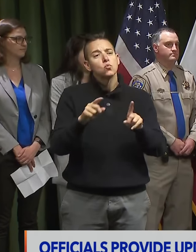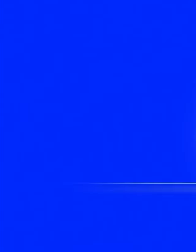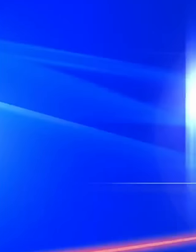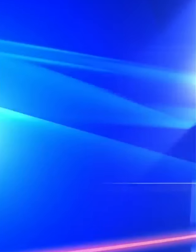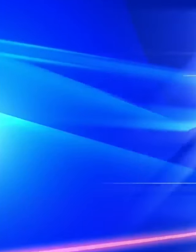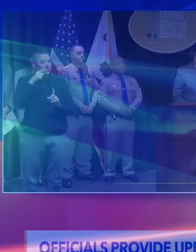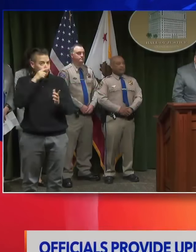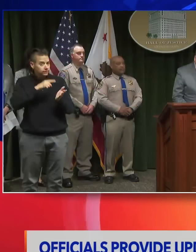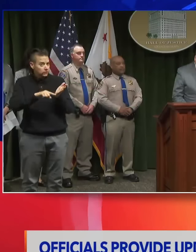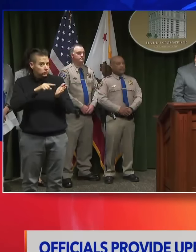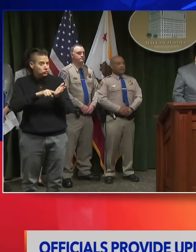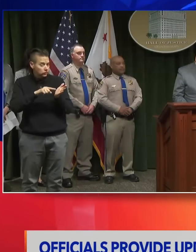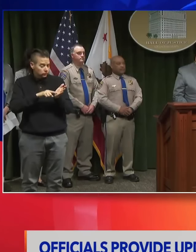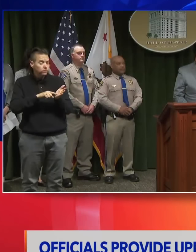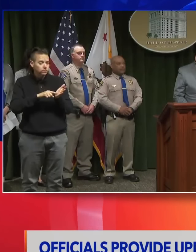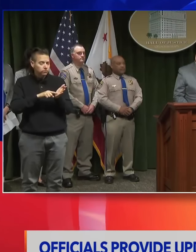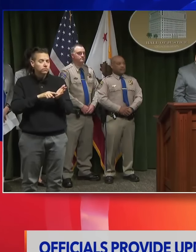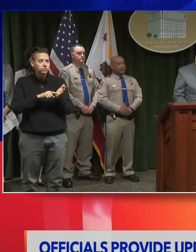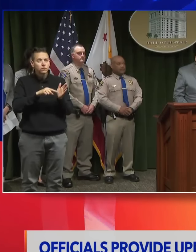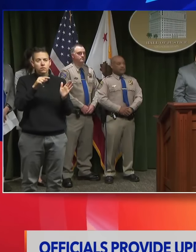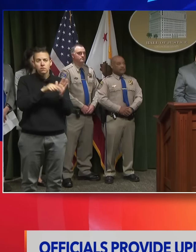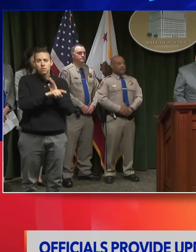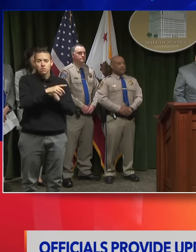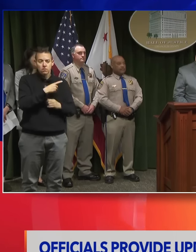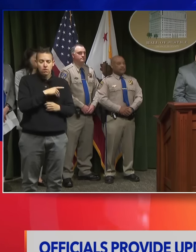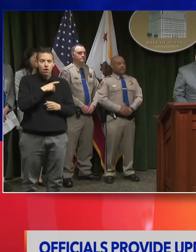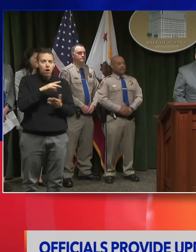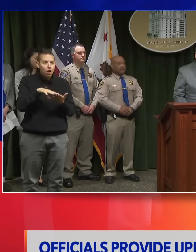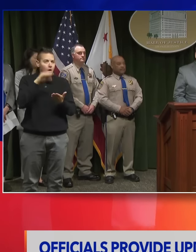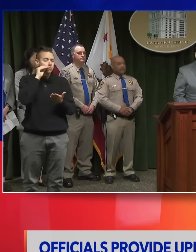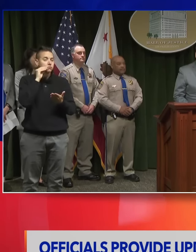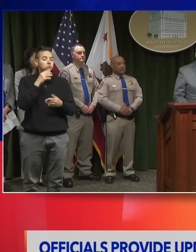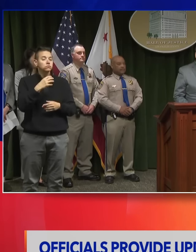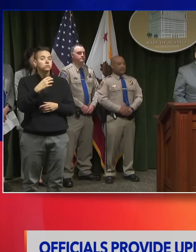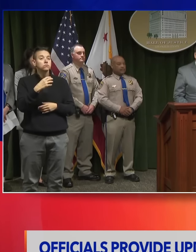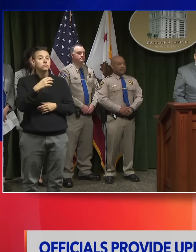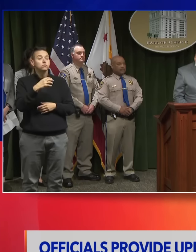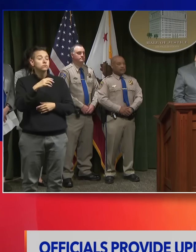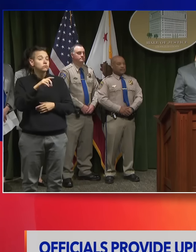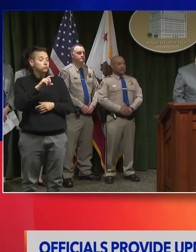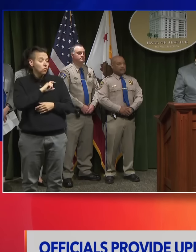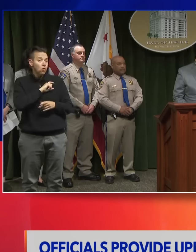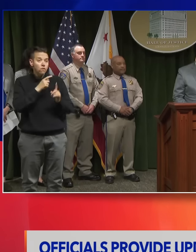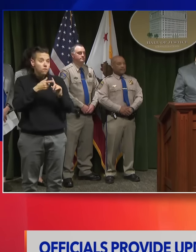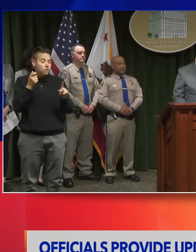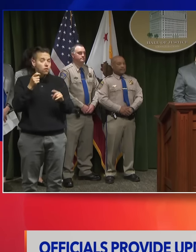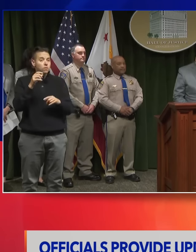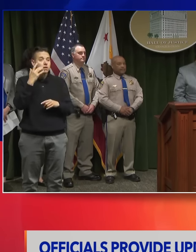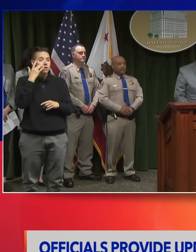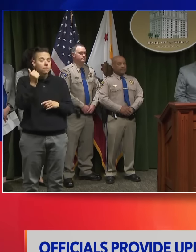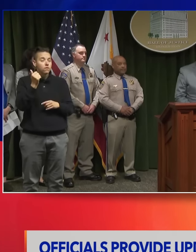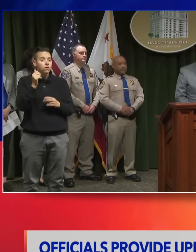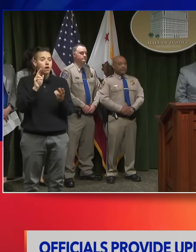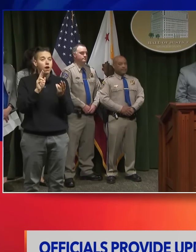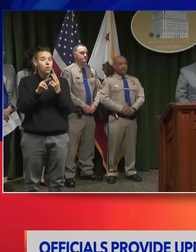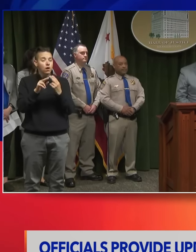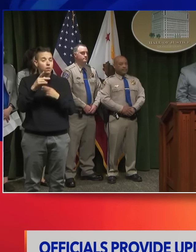THE AREA FOR SURVEILLANCE. A VIDEO AND POTENTIAL WITNESSES. DURING THE COURSE OF THEIR INVESTIGATION HOMICIDE